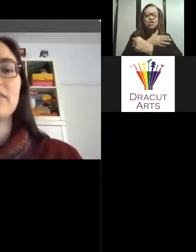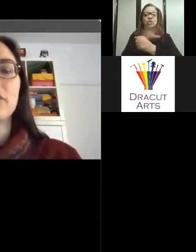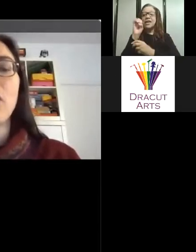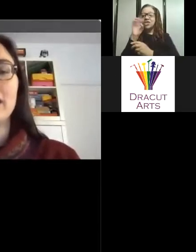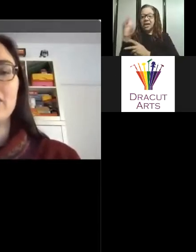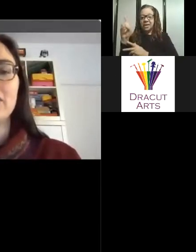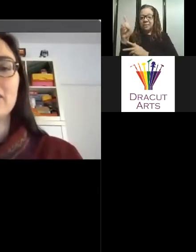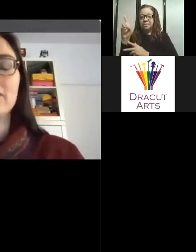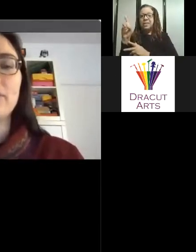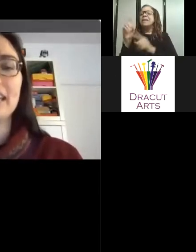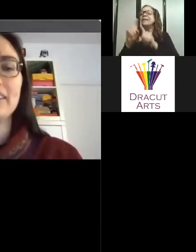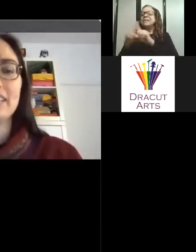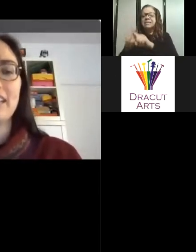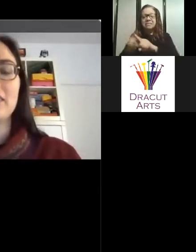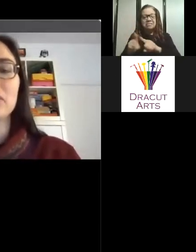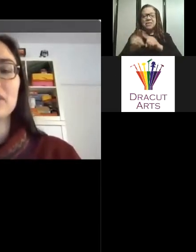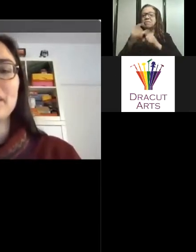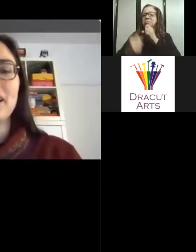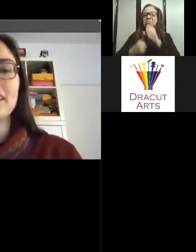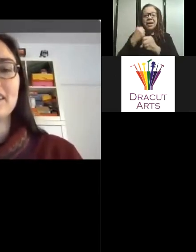for all ages throughout New England and the world beyond.